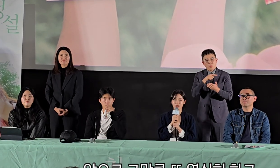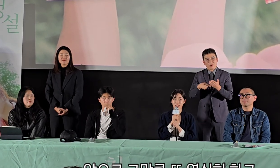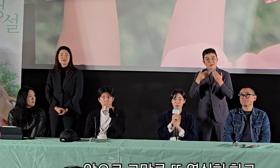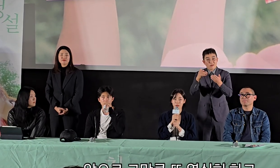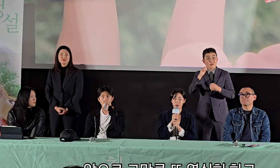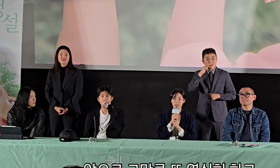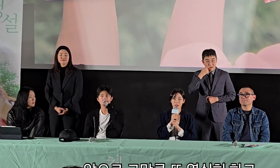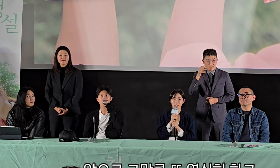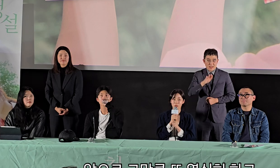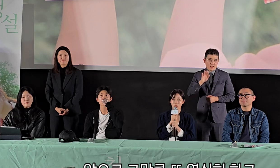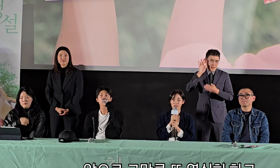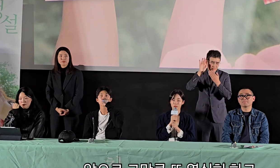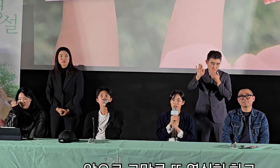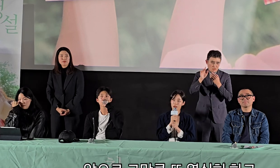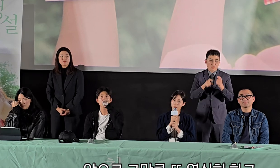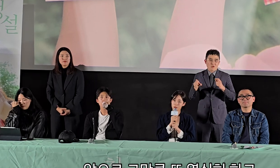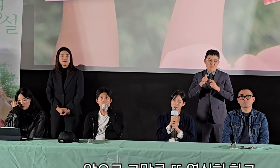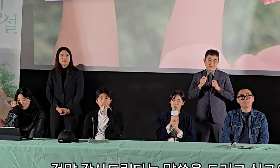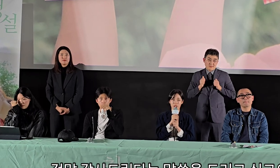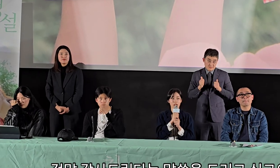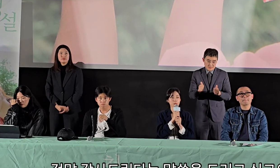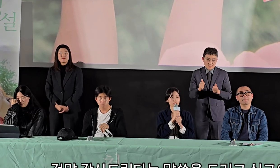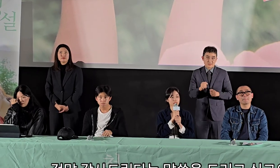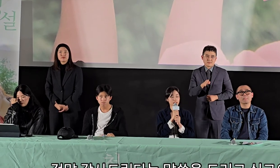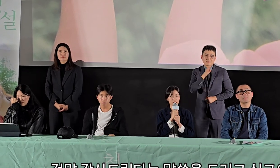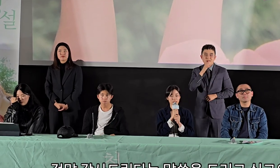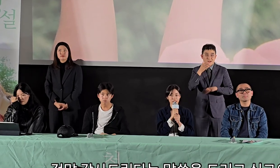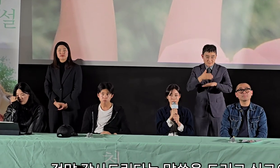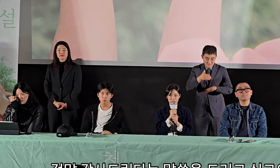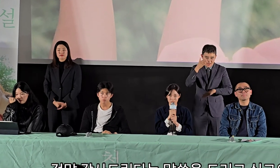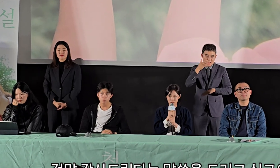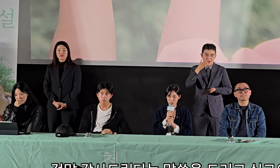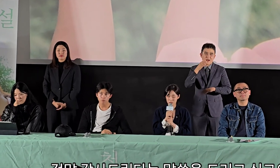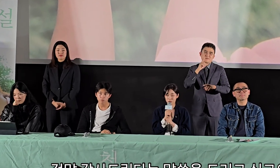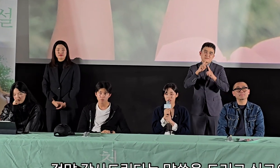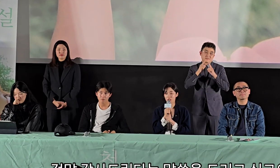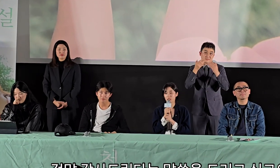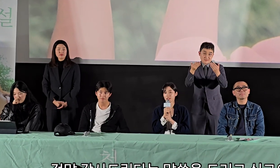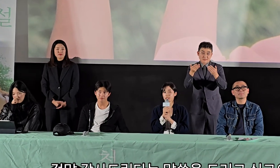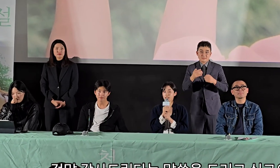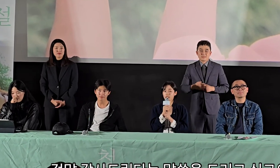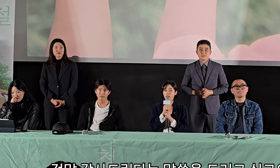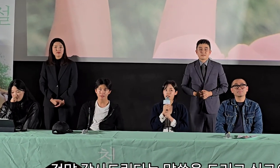that I will work that much harder in the future and thank you very much for our listening speech.